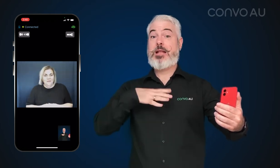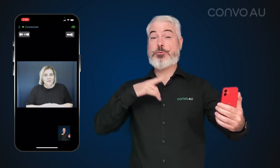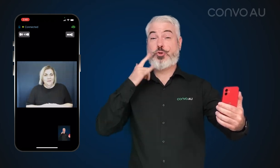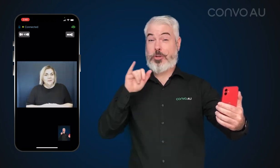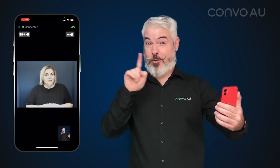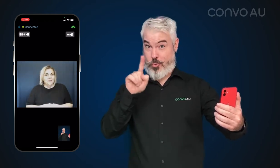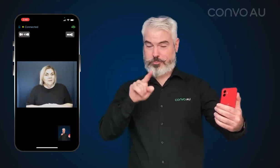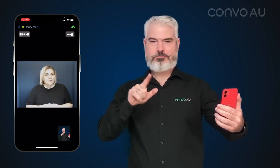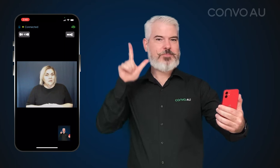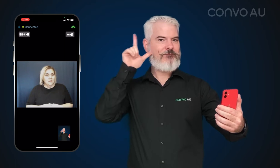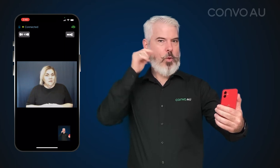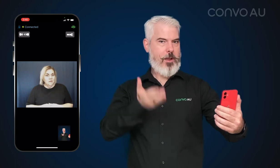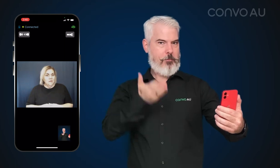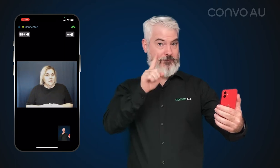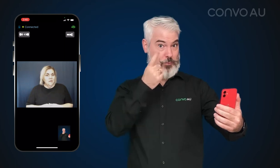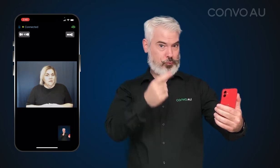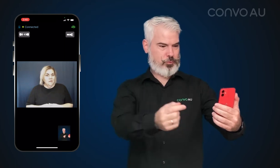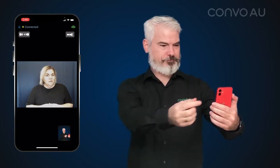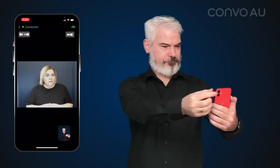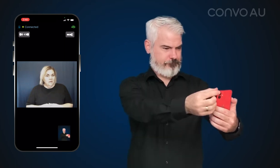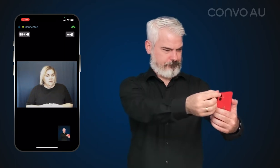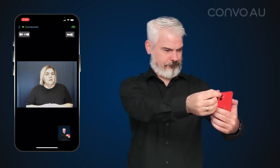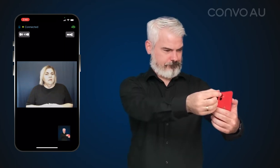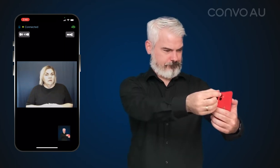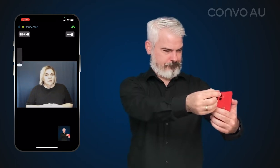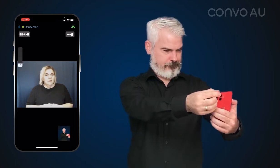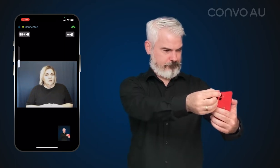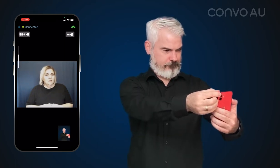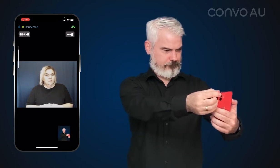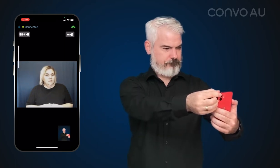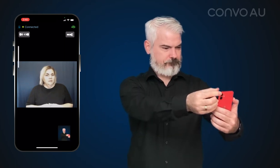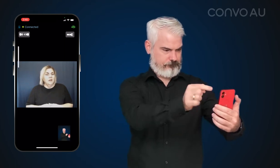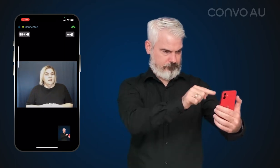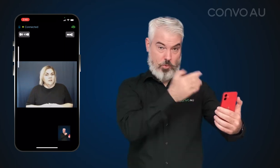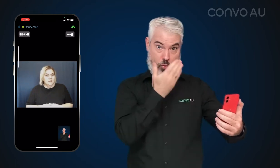Check the volume on your device,